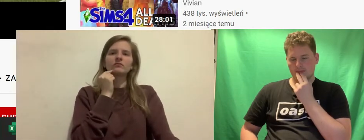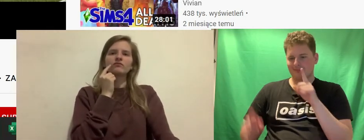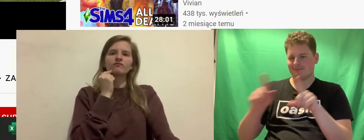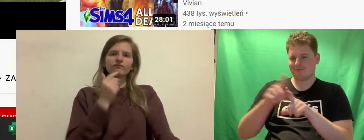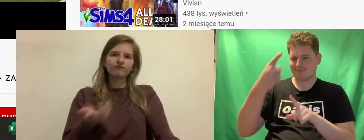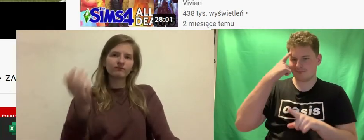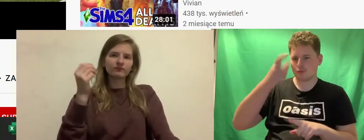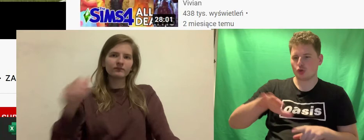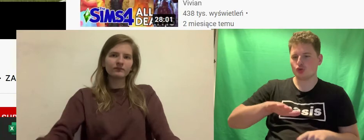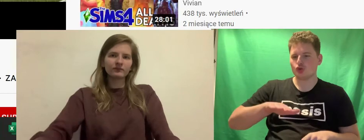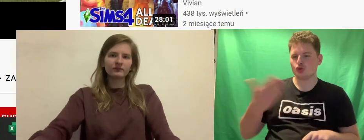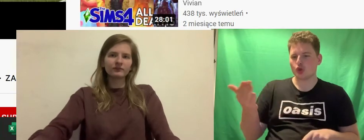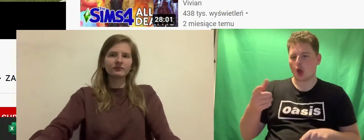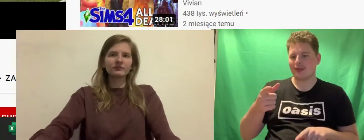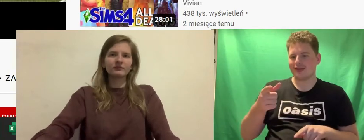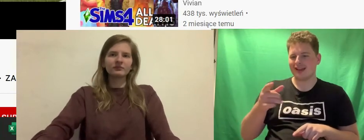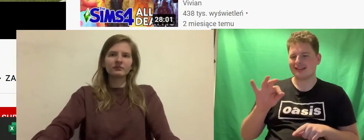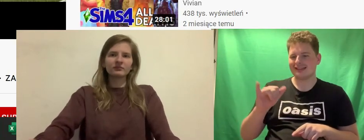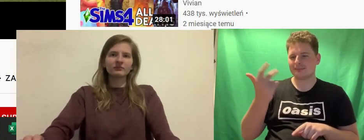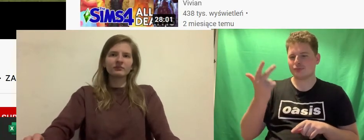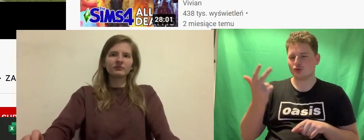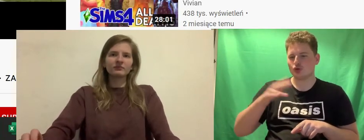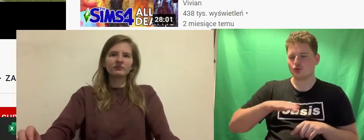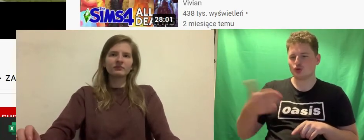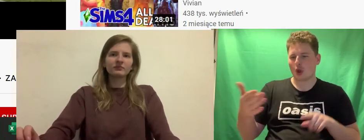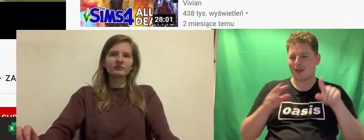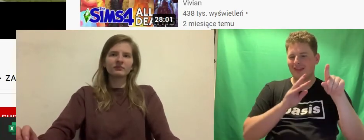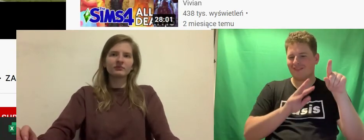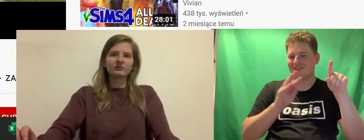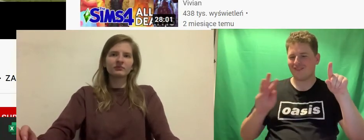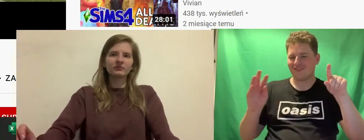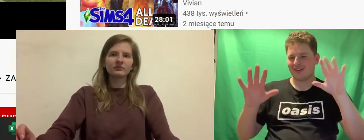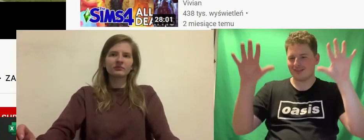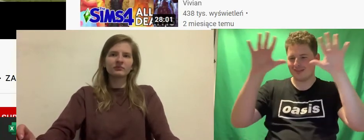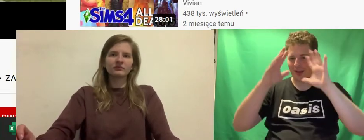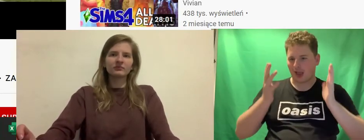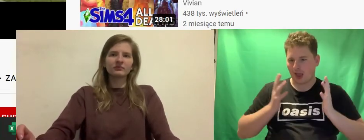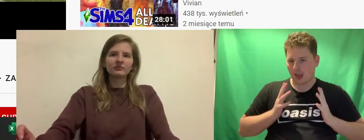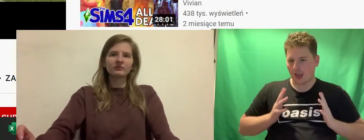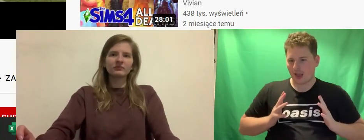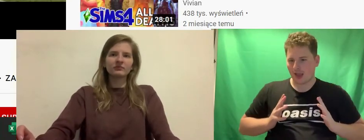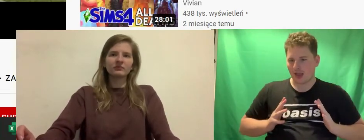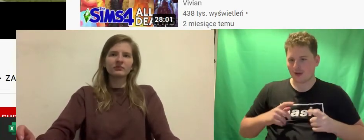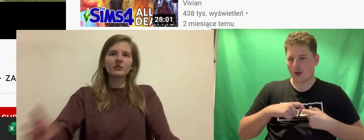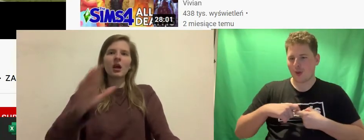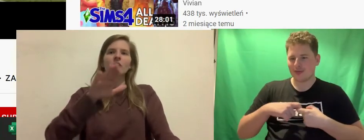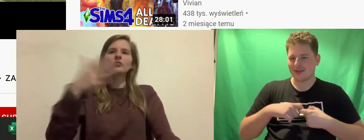A: and you remember that there were pages for Sims 3 ? they were the best, I highly recommend them as long as they are still online